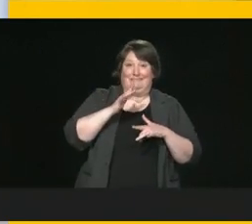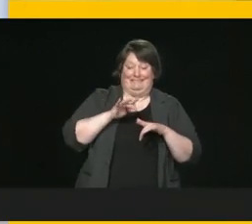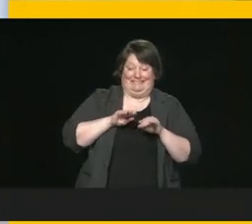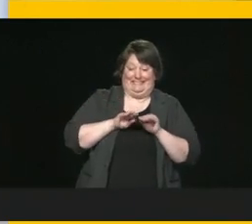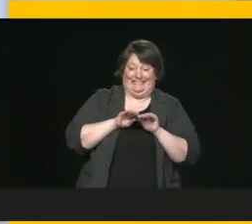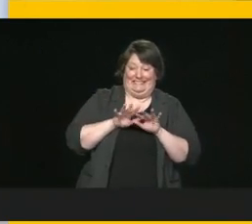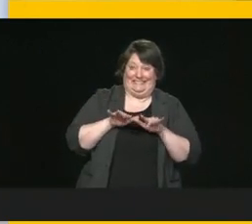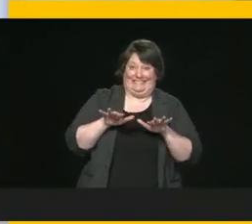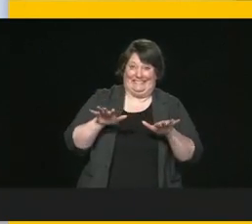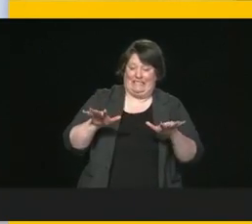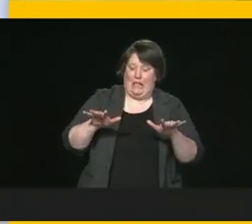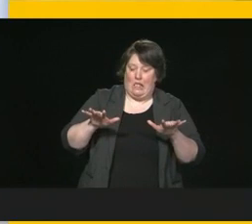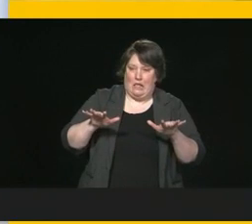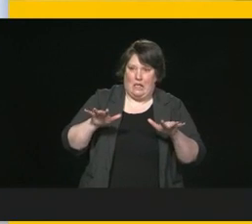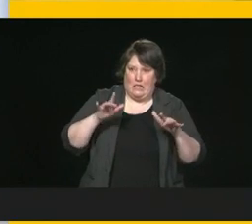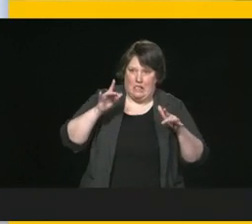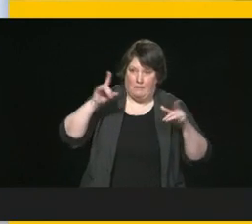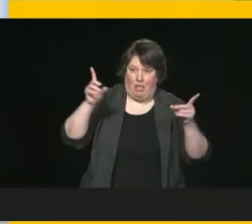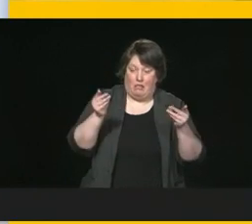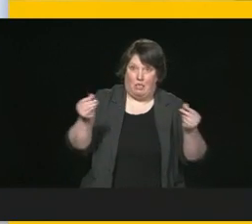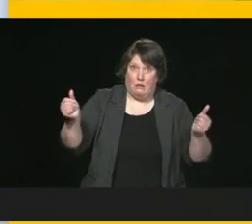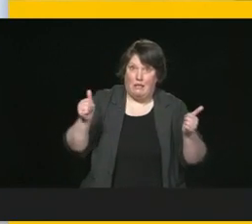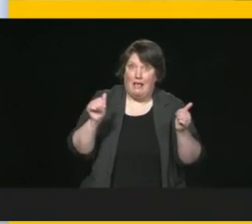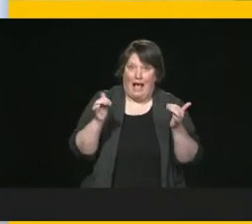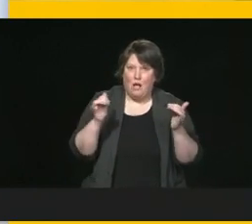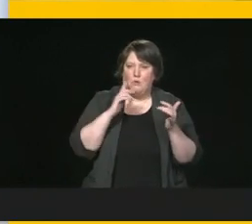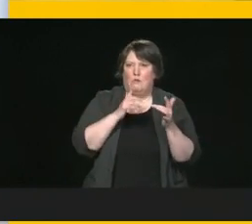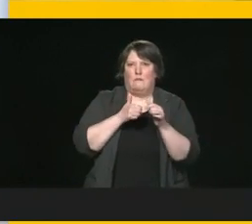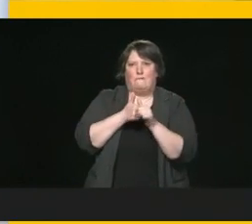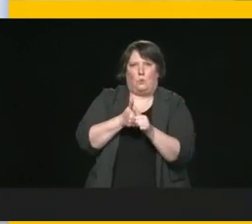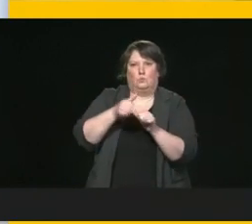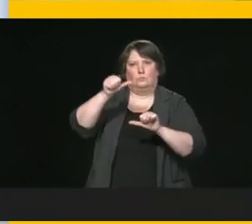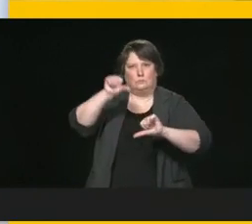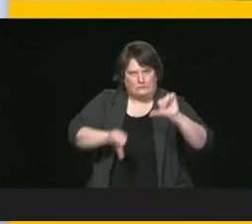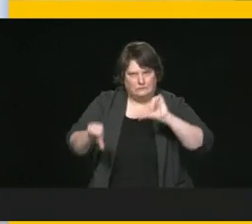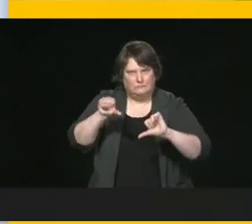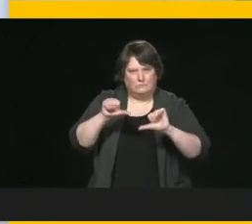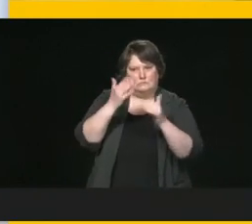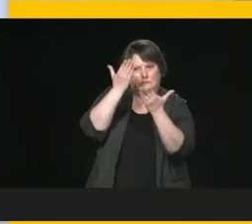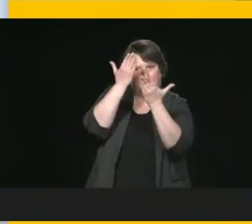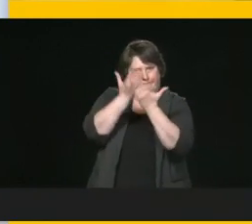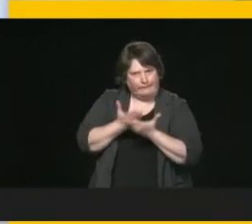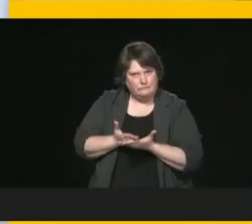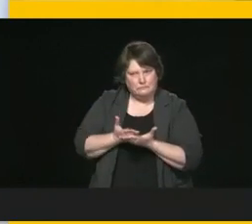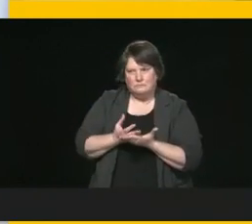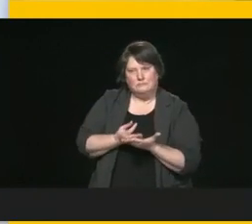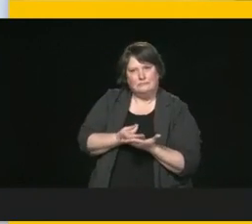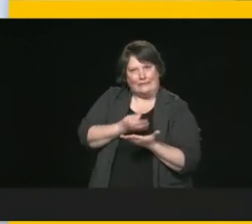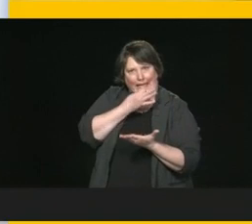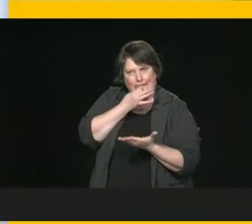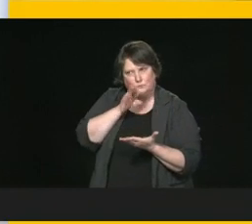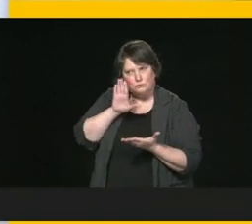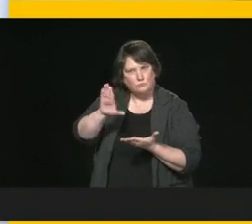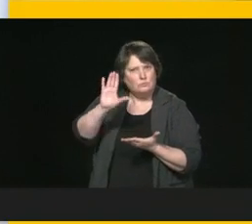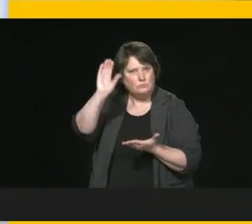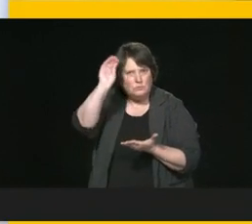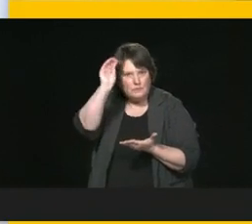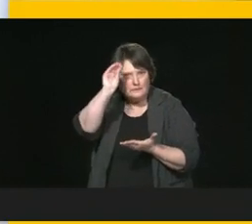IS THE PATH THROUGH THIS PANDEMIC IS FOR US TO BASE OURSELVES ON SCIENCE, ON THE